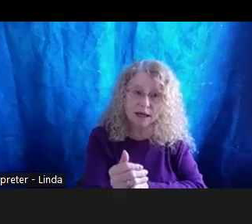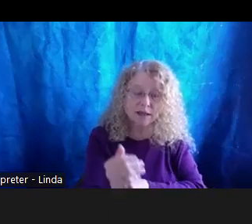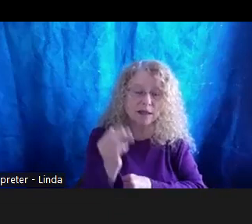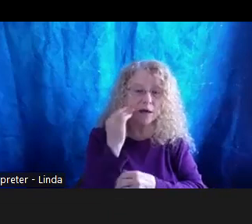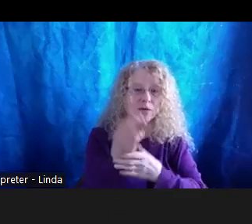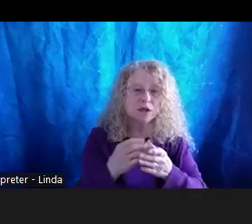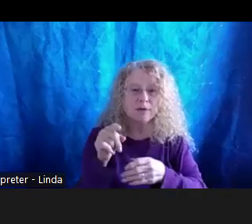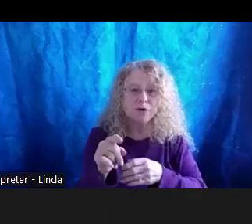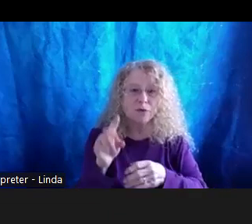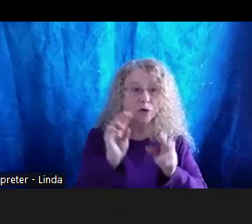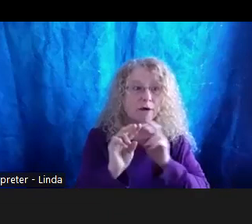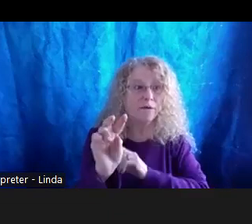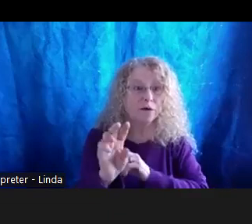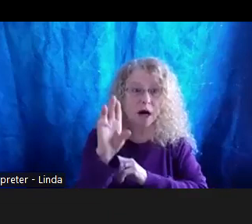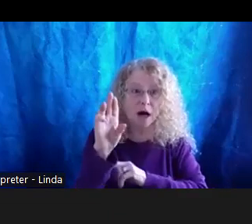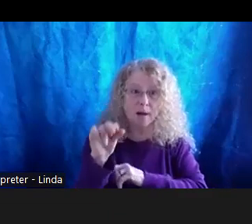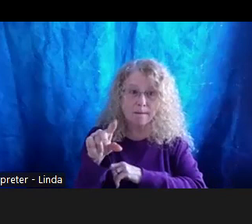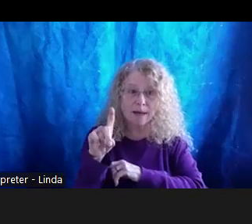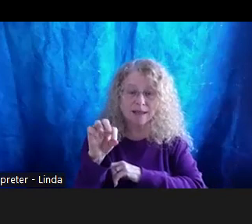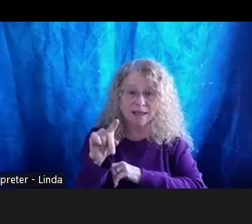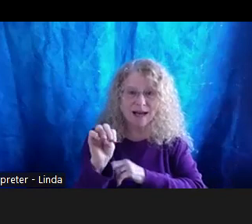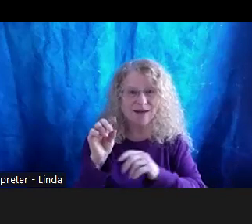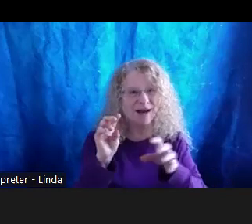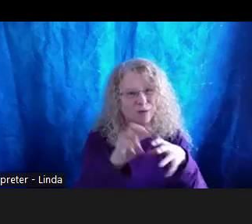FORWARD TO THIS UPDATE BUT WE ARE GOING TO HAVE TO SKIP IT ACTUALLY. JAMES WAS GOING